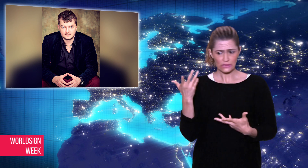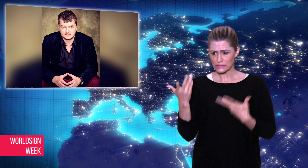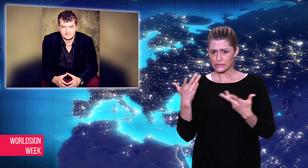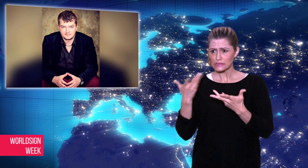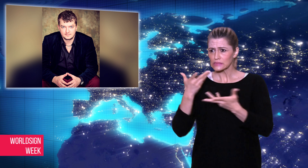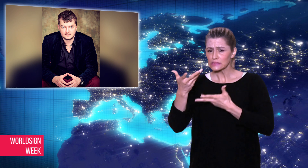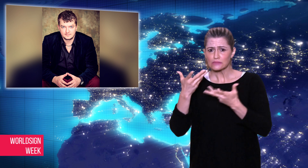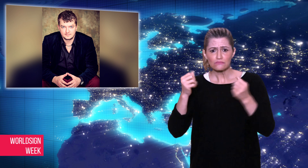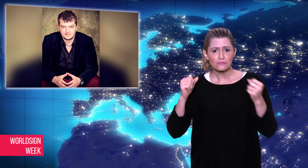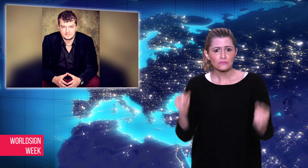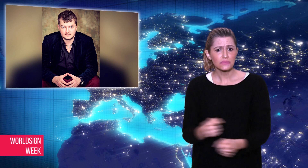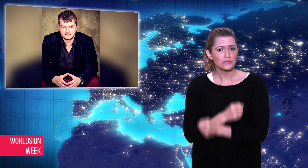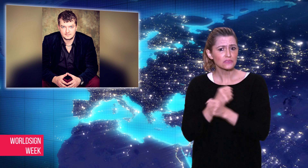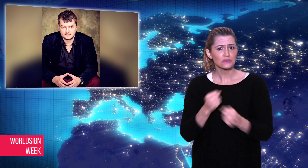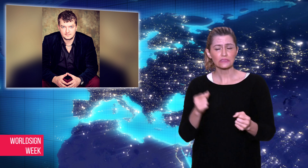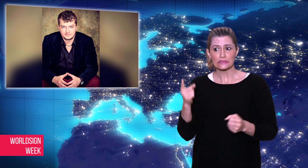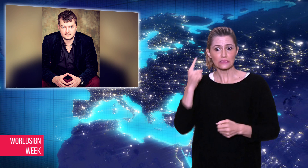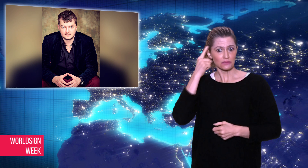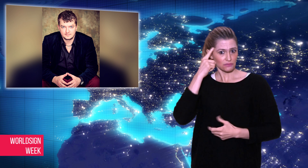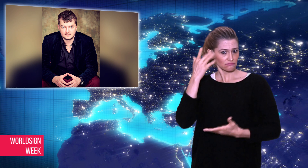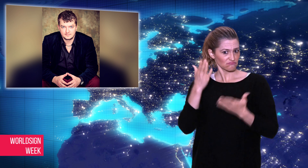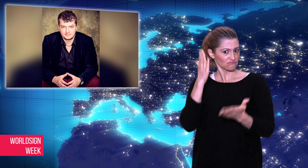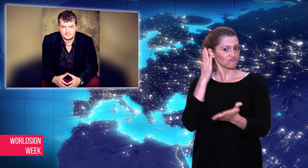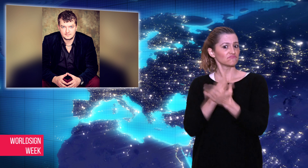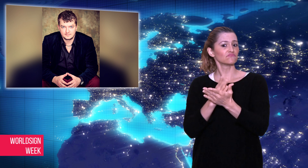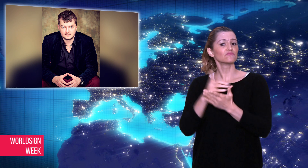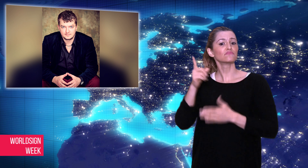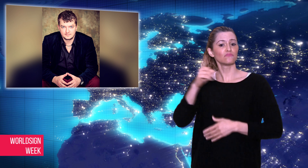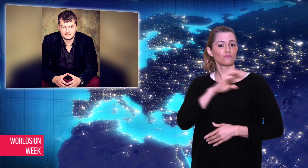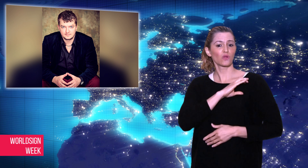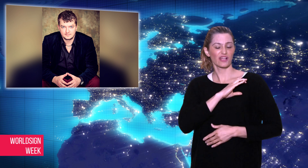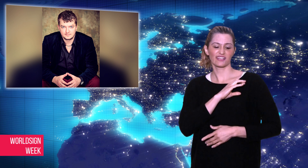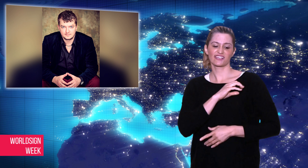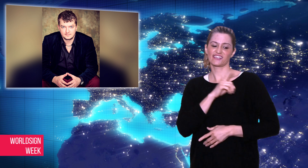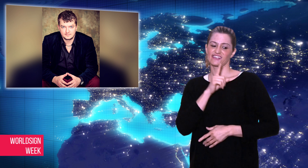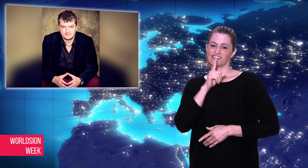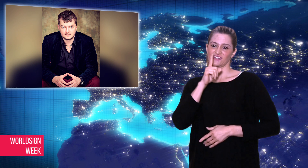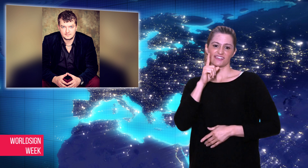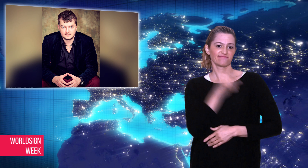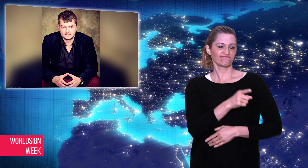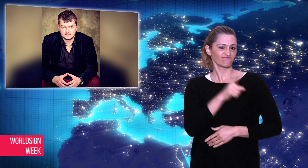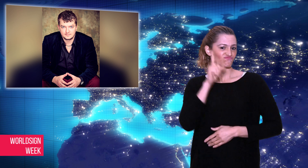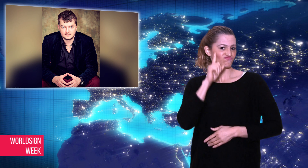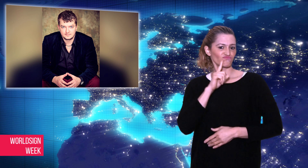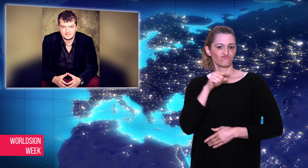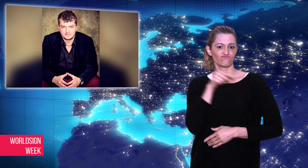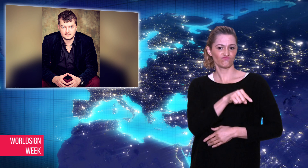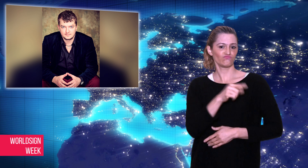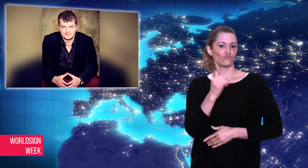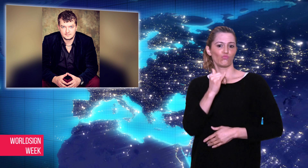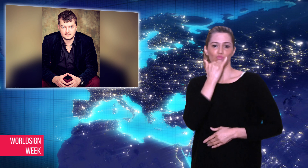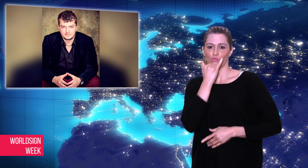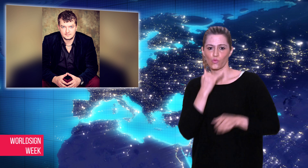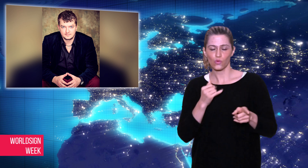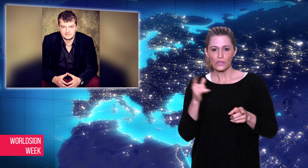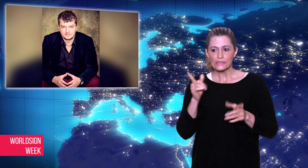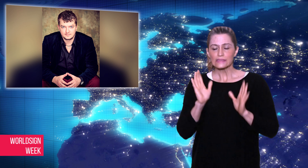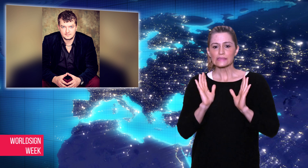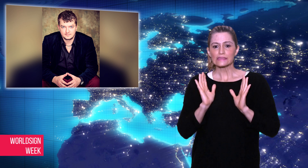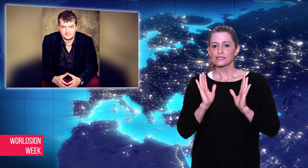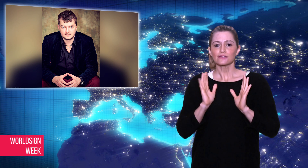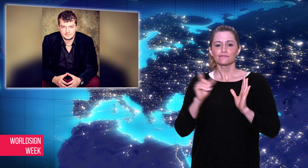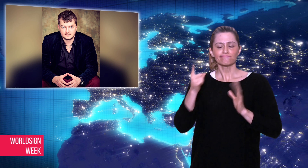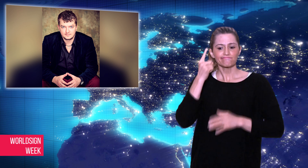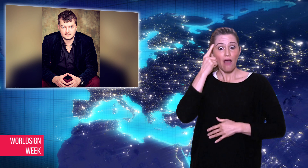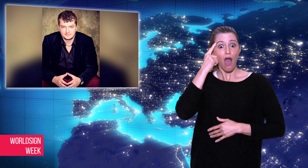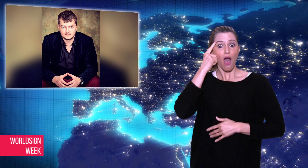Vitalik became concerned that he may be found at